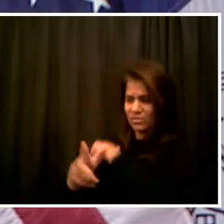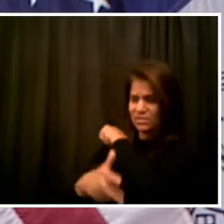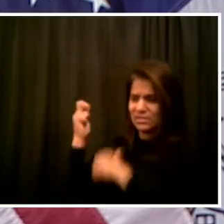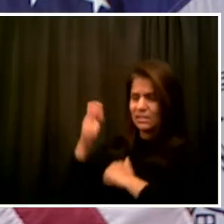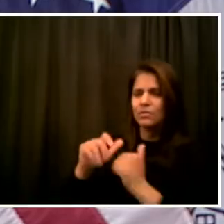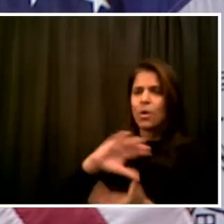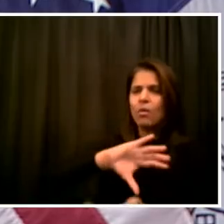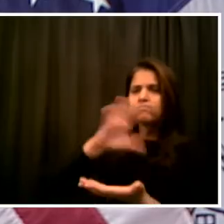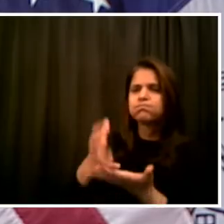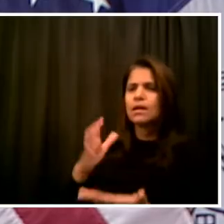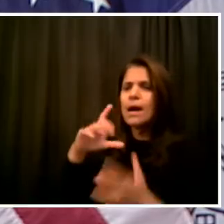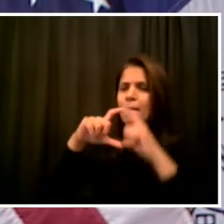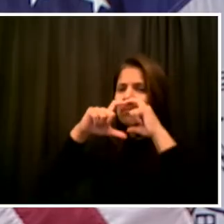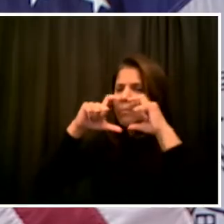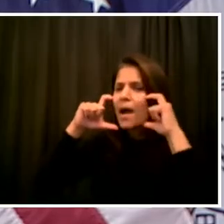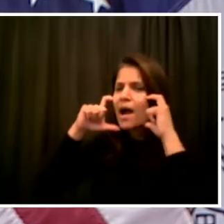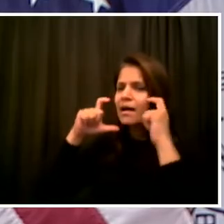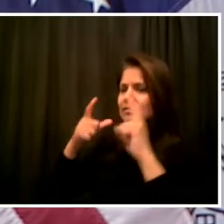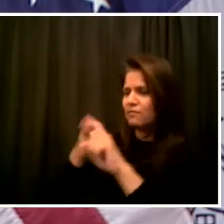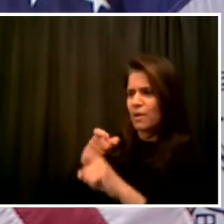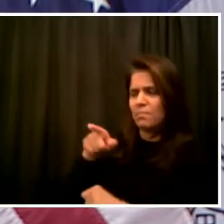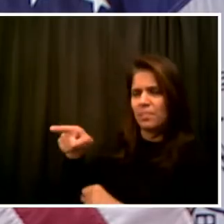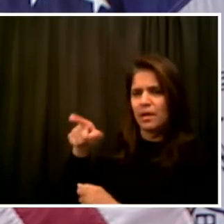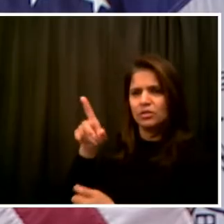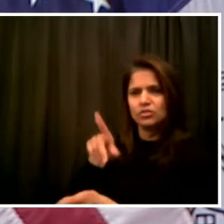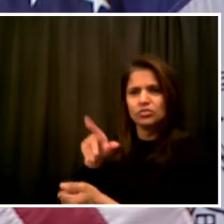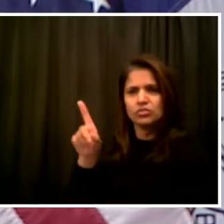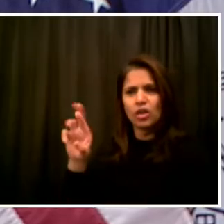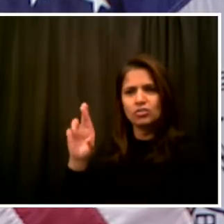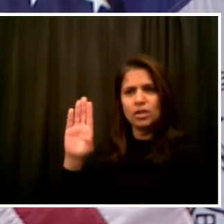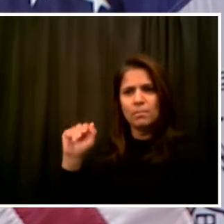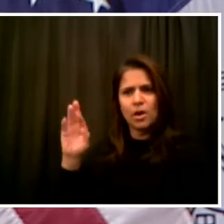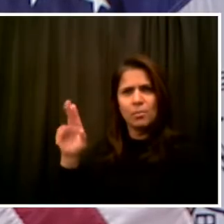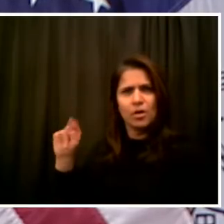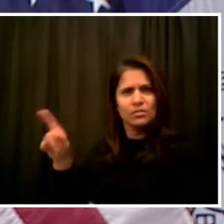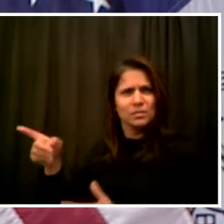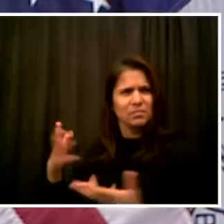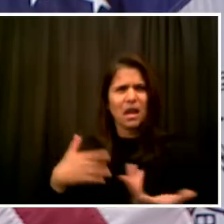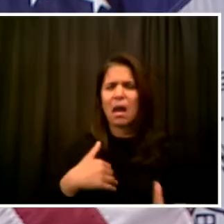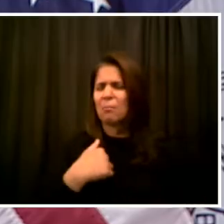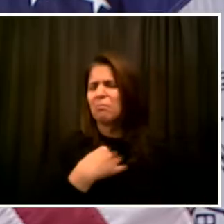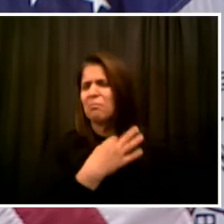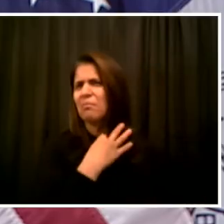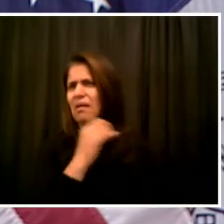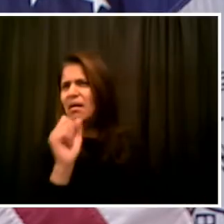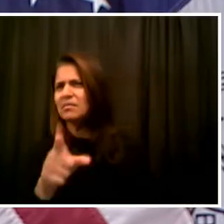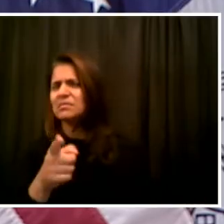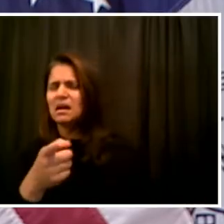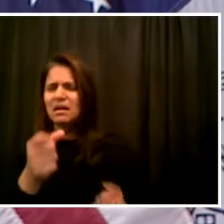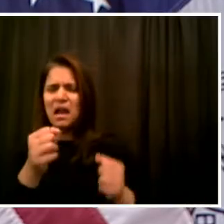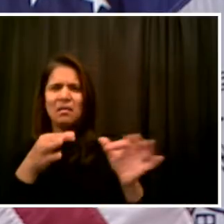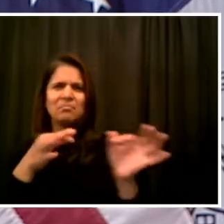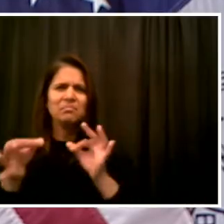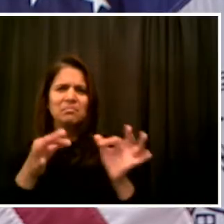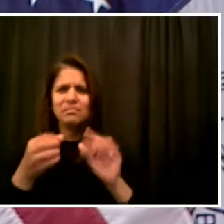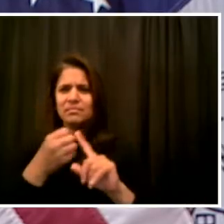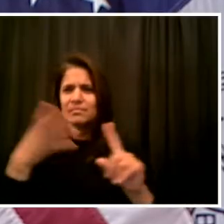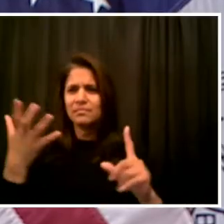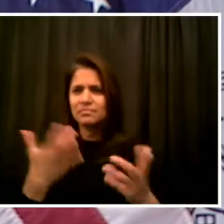THAT'S A STRONG WORD THAT SHE USED. I WANT TO SEE IF YOU COULD RESPOND TO THAT APESCTOF ITASE WLLAS ETH